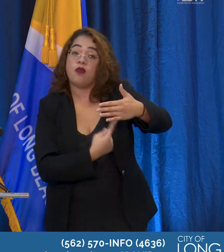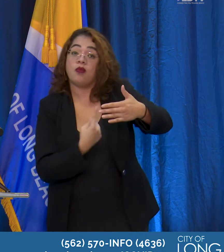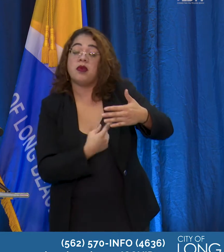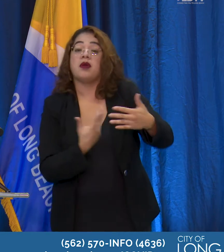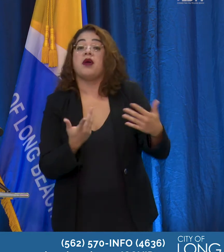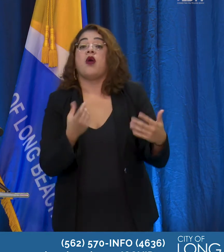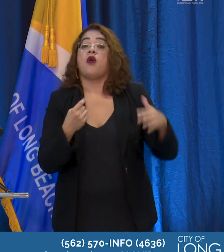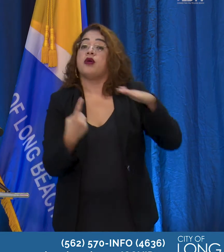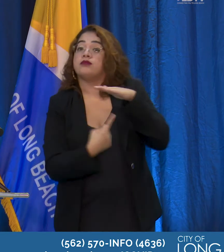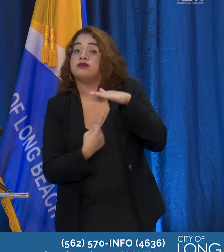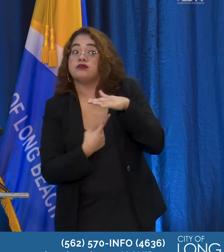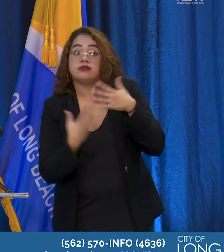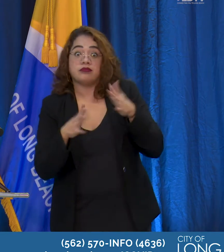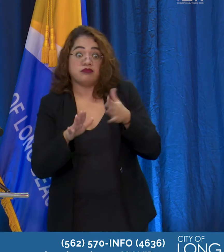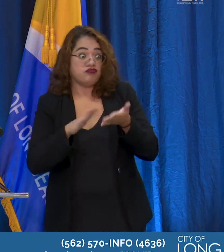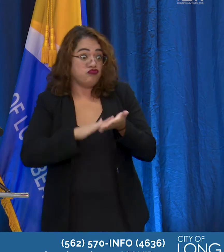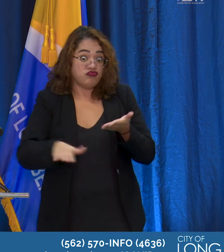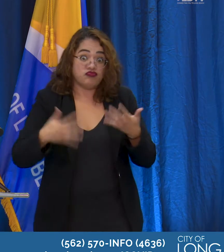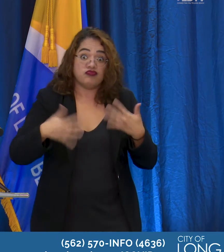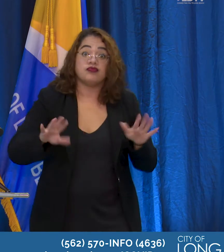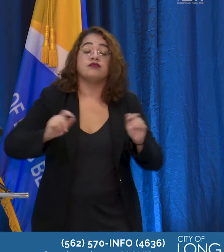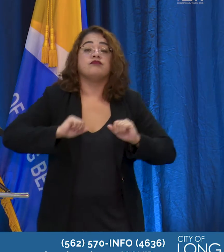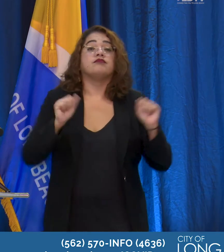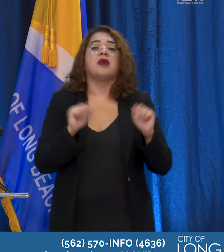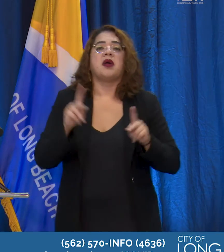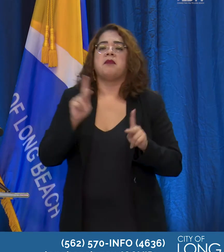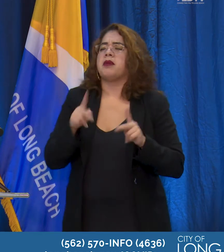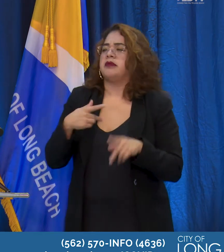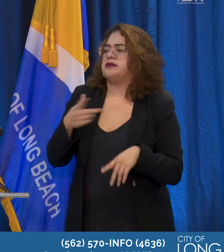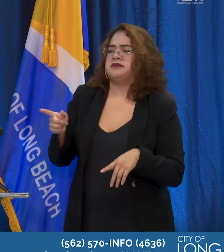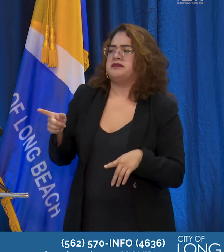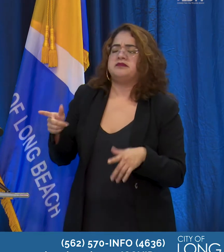other people avoiding or rejecting them, getting denied health care, education,